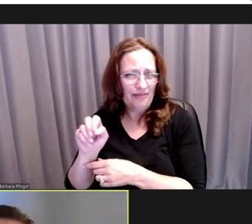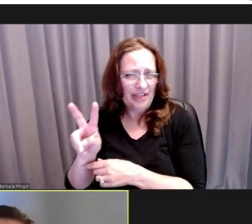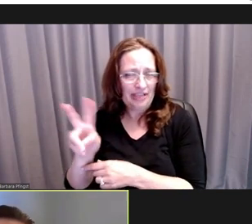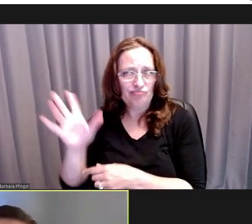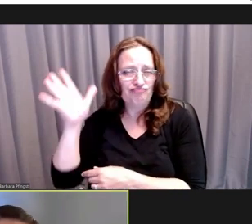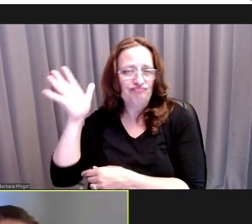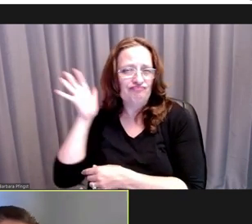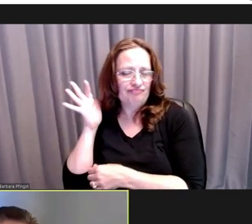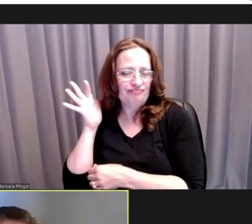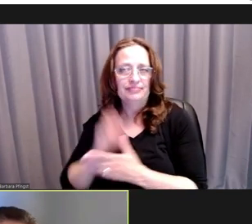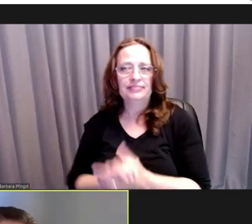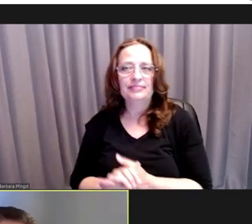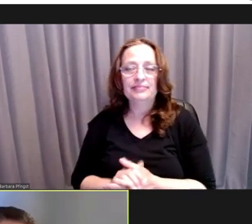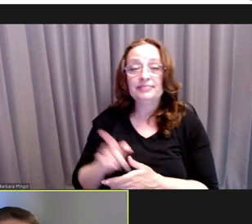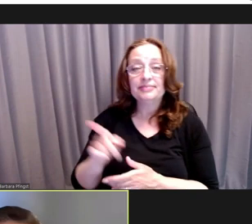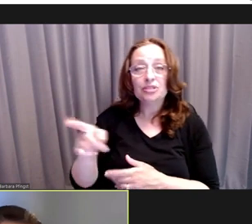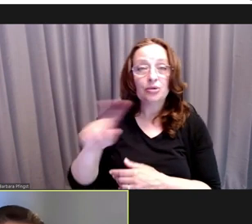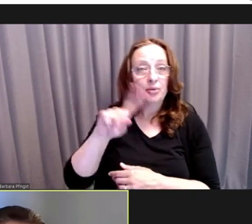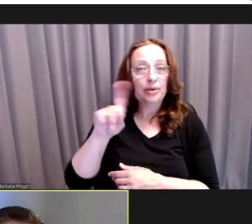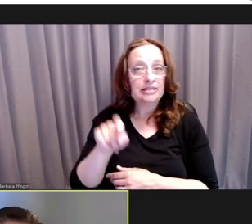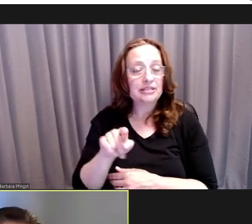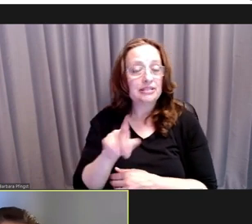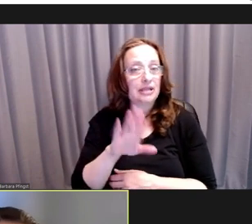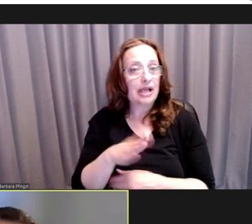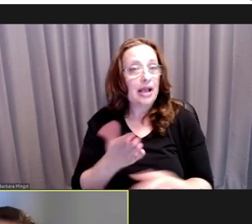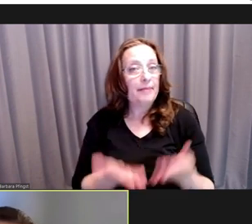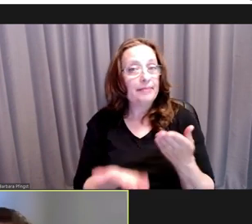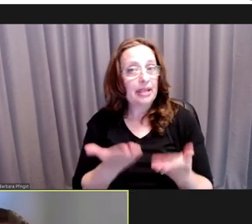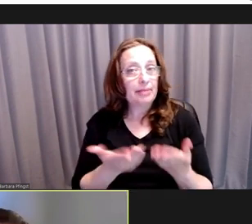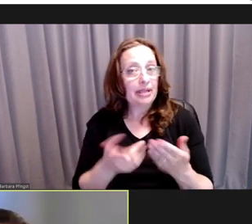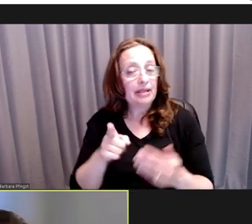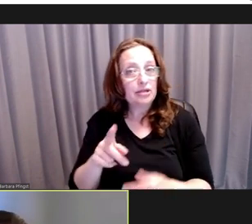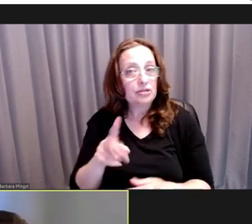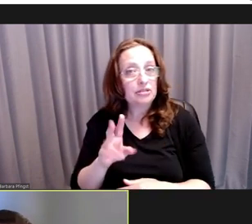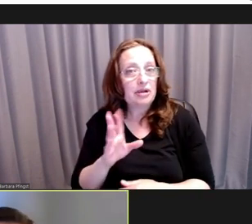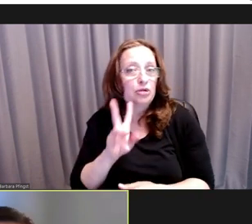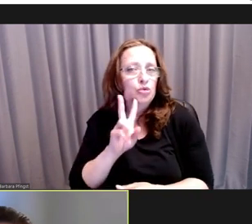any option for testing in, say, a two-year-old to determine if there's CMV? Will you see antibodies